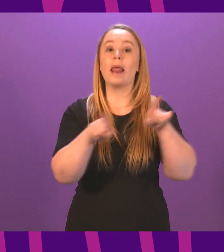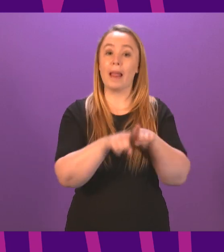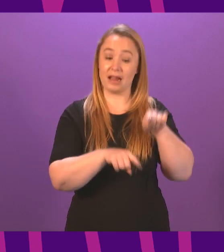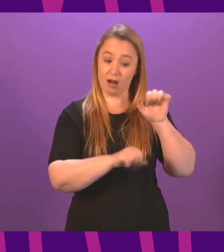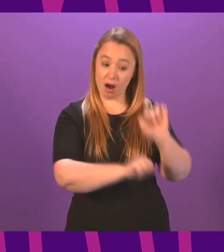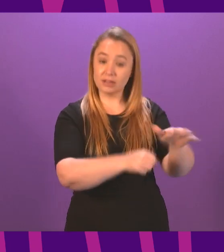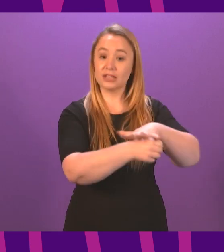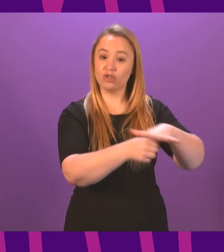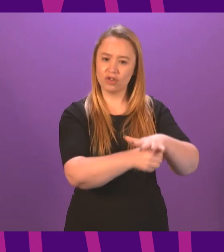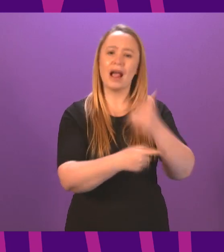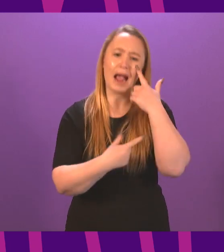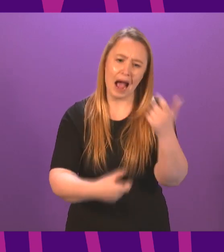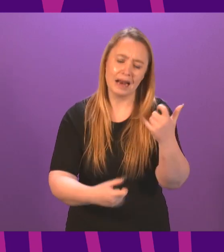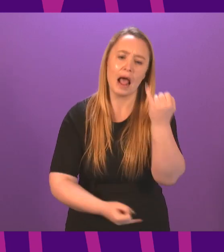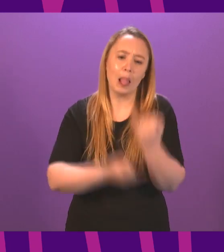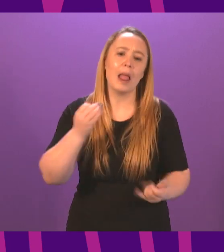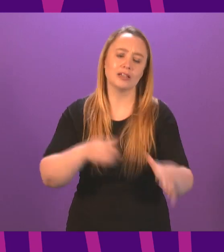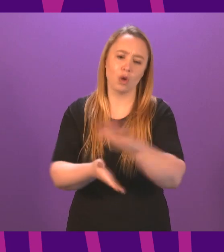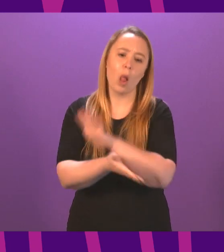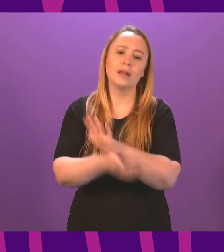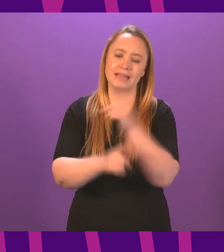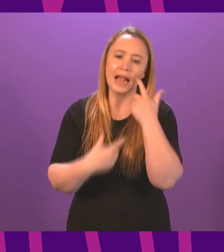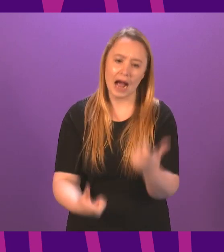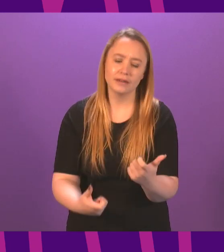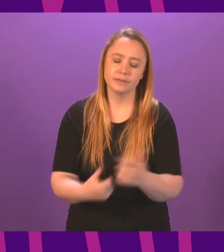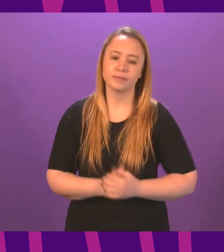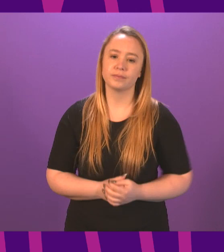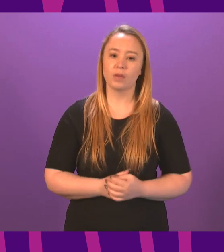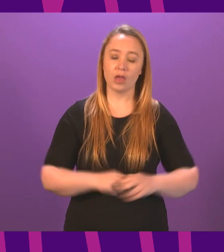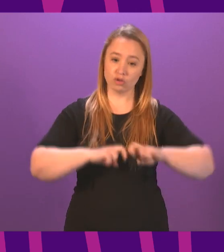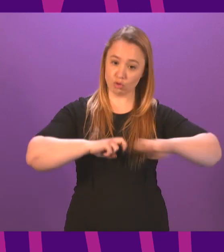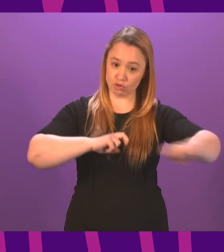As I have already said, the travel restrictions come with a general exemption. People can